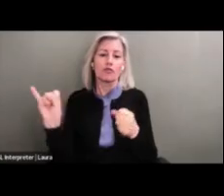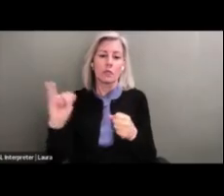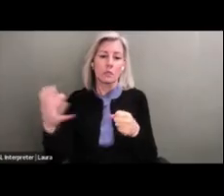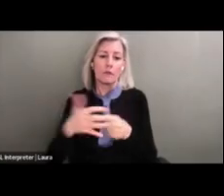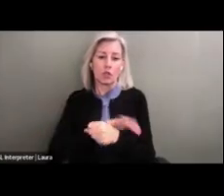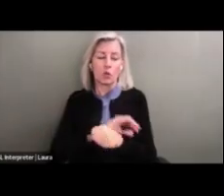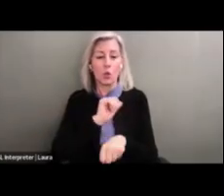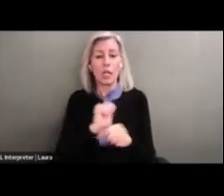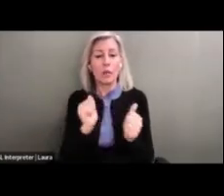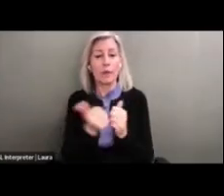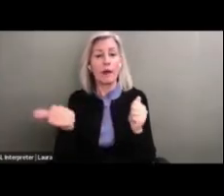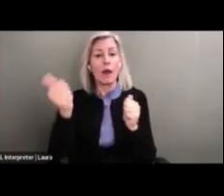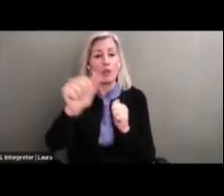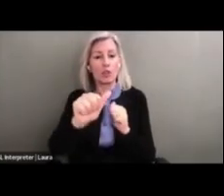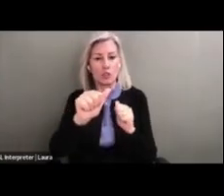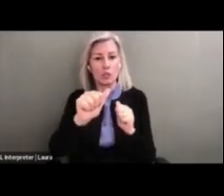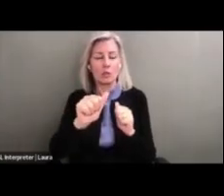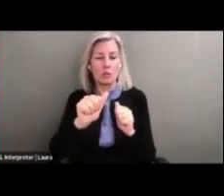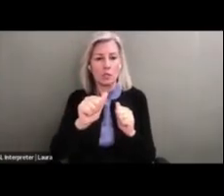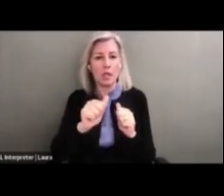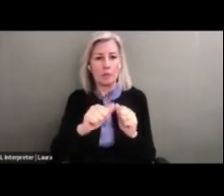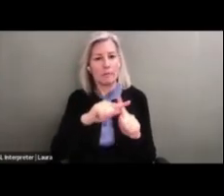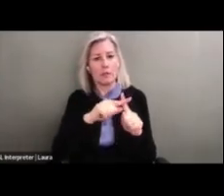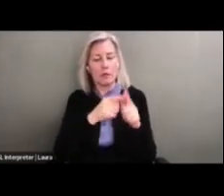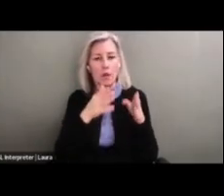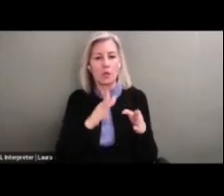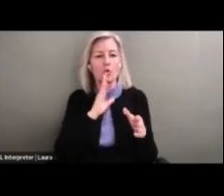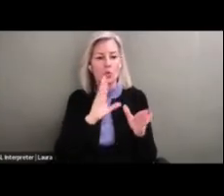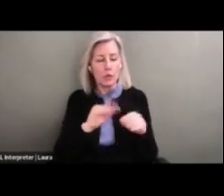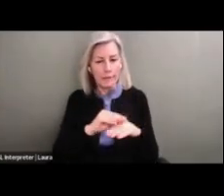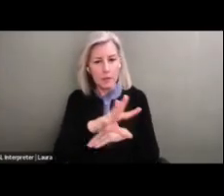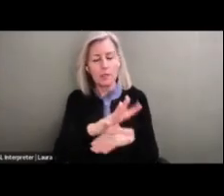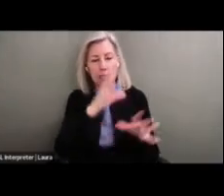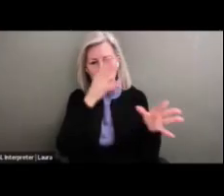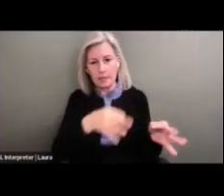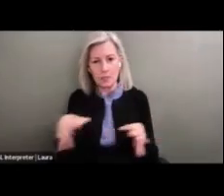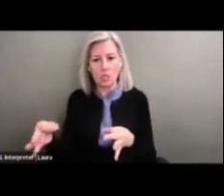and hundreds of thousands of people are at risk of losing their public health insurance coverage.